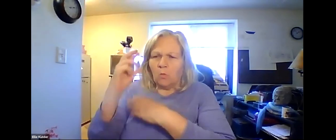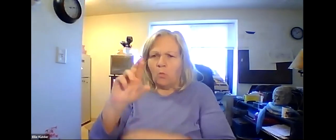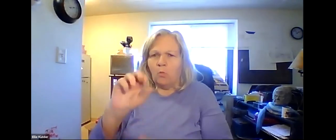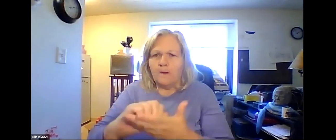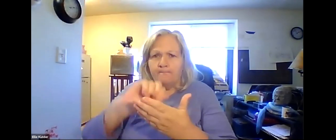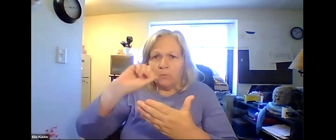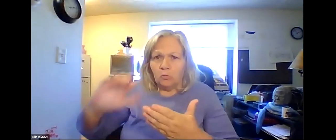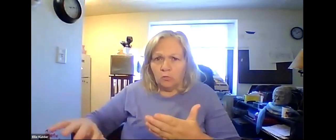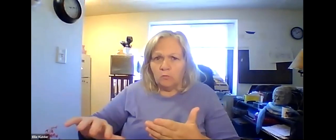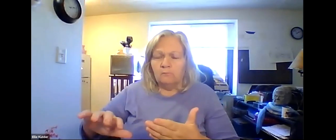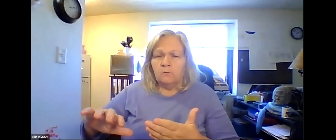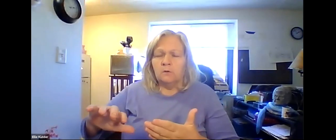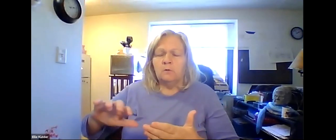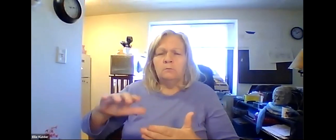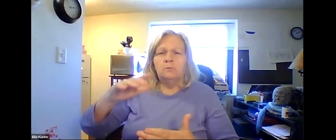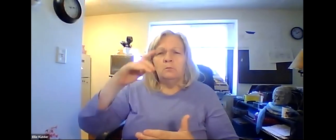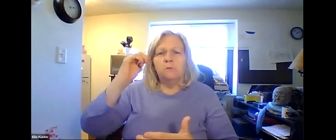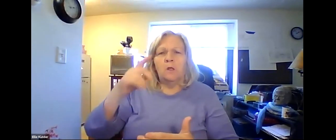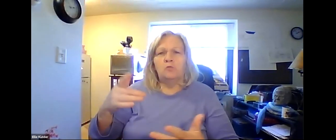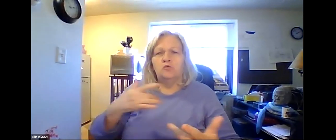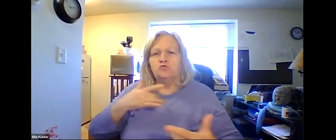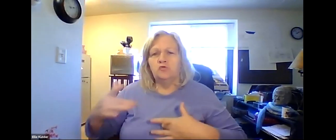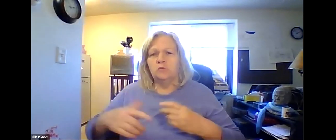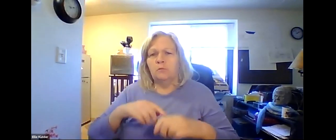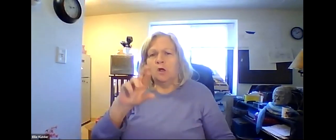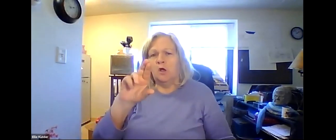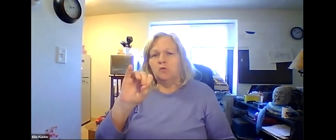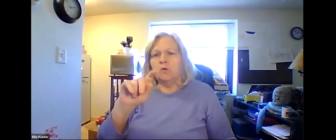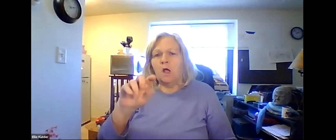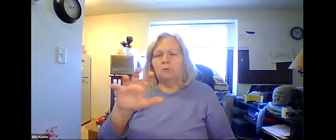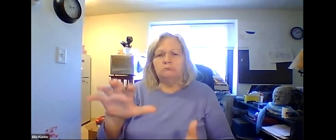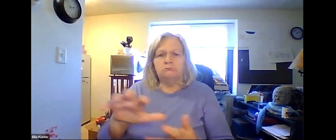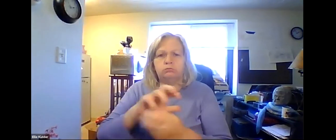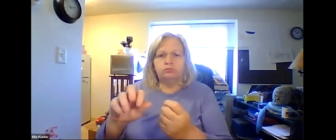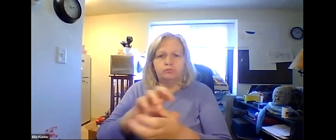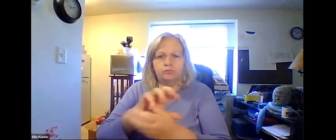there were some people that had their mailboxes damaged or stolen.